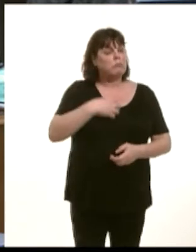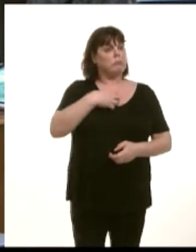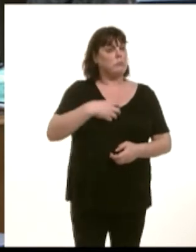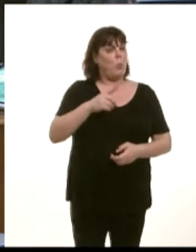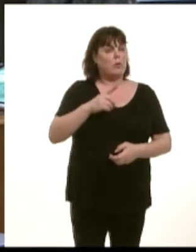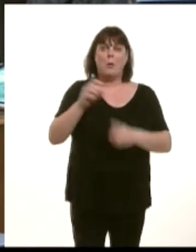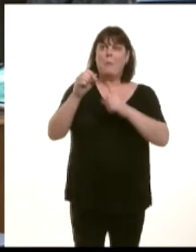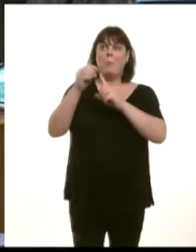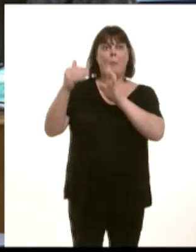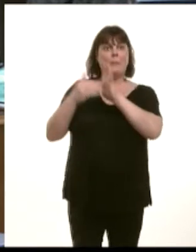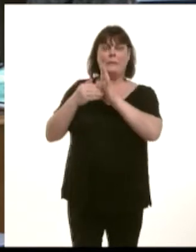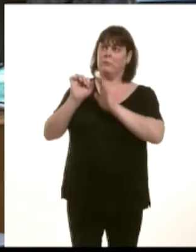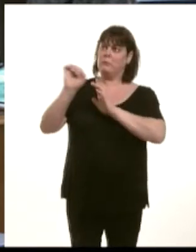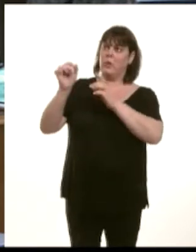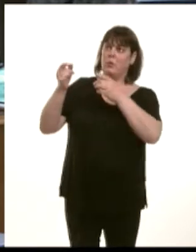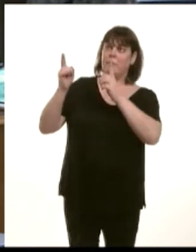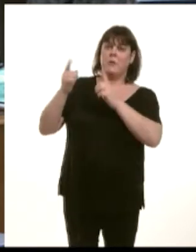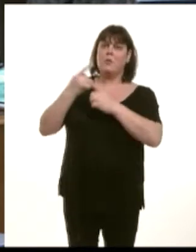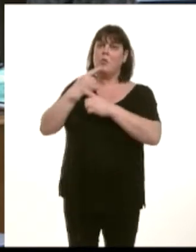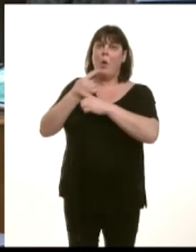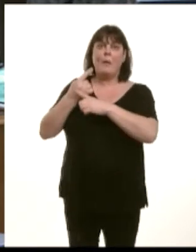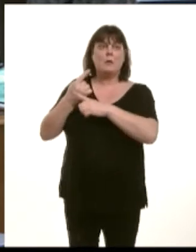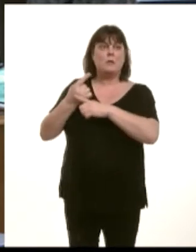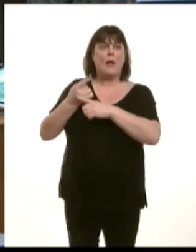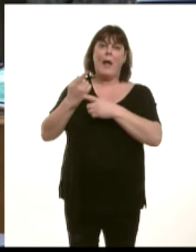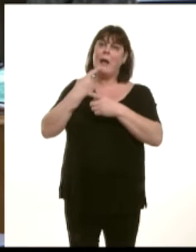Prime Minister and by the Secretary of State for Health in England that the NHS should